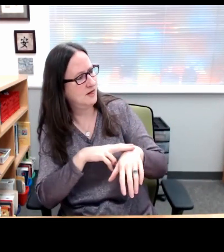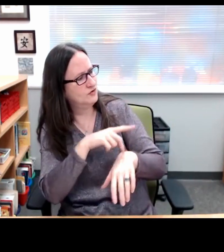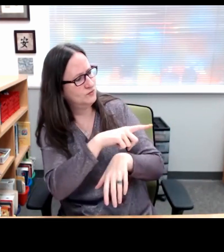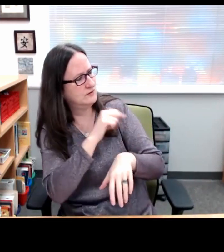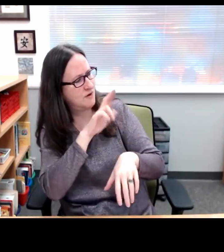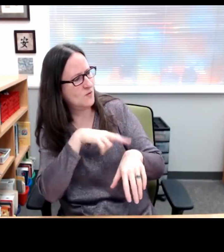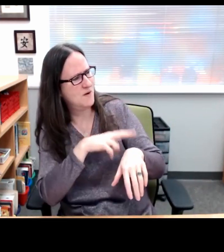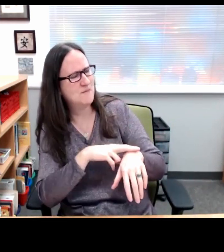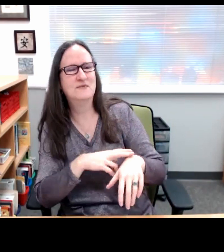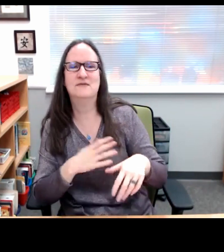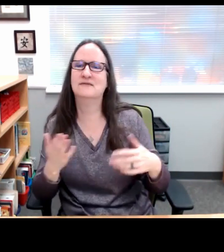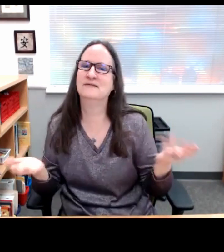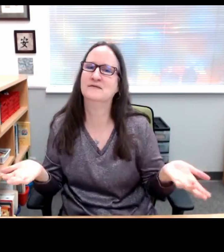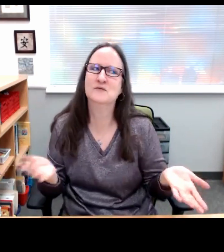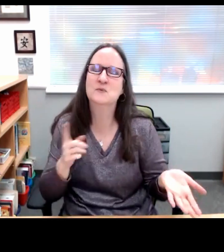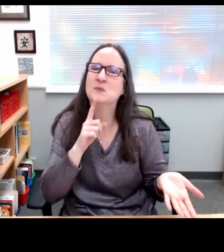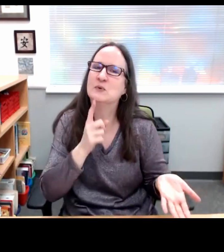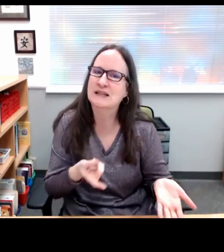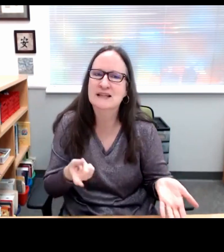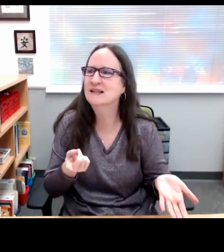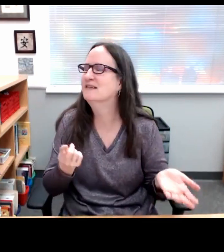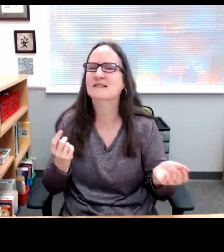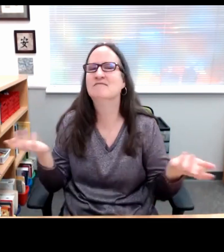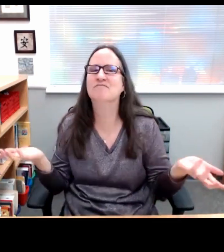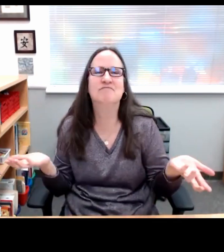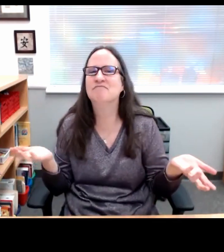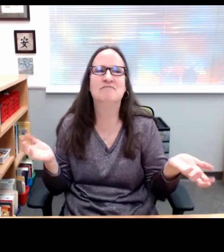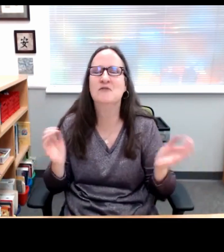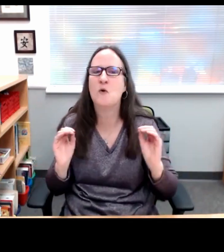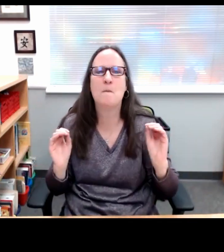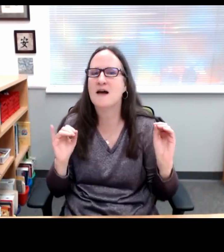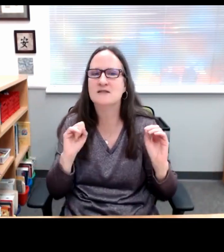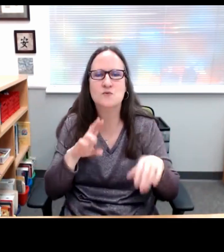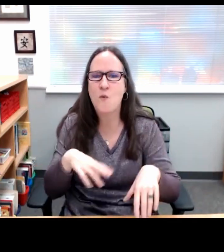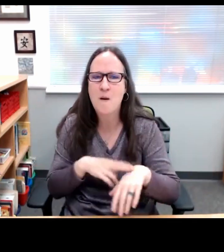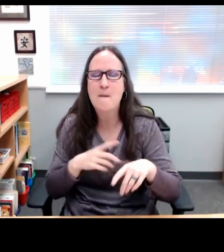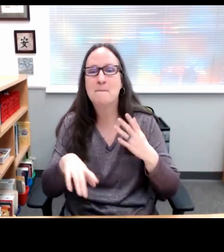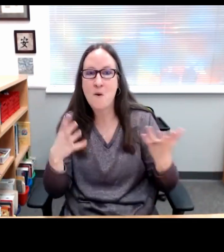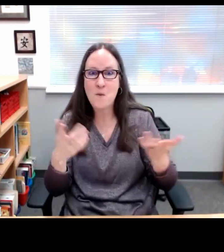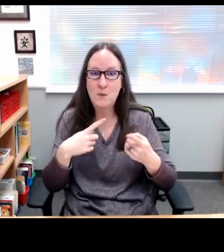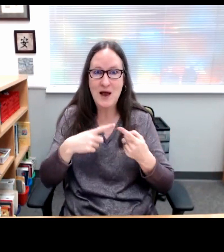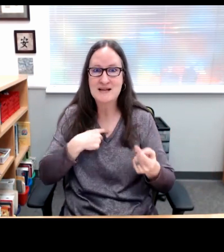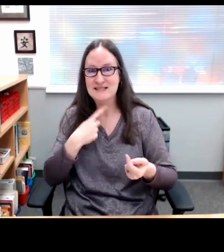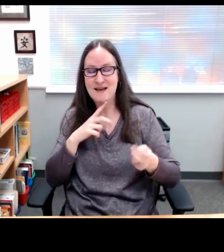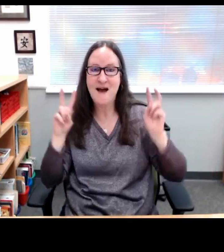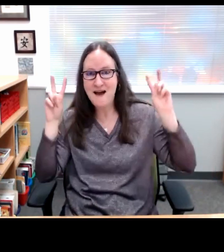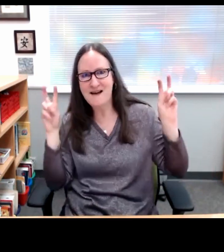"Well, I don't wear glasses, so I'm normal. You are not". But really nobody's normal.